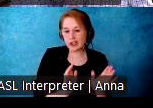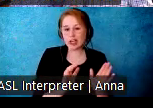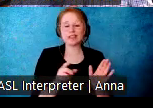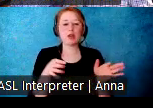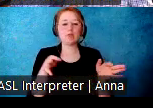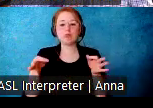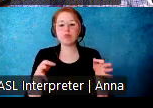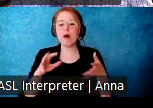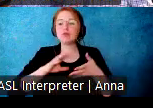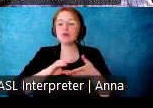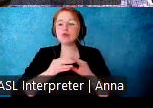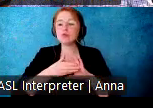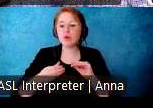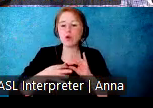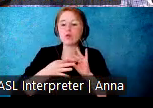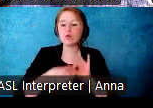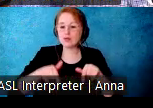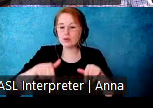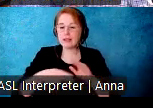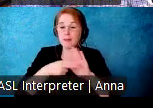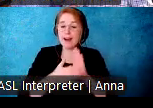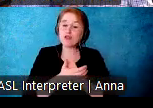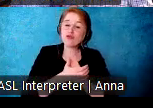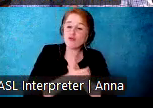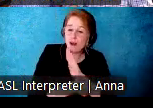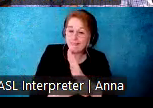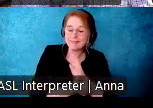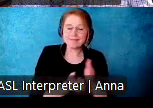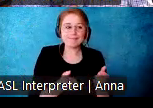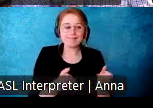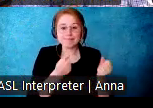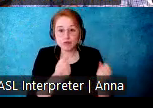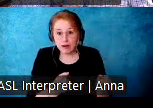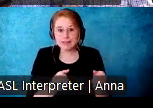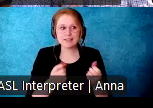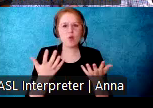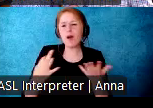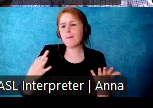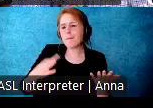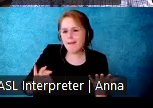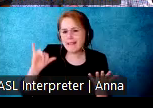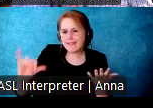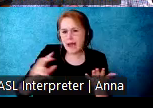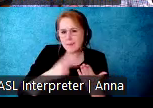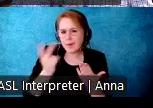of the brand strengths and the advantages of the program. It's a two minute piece that you just watched,